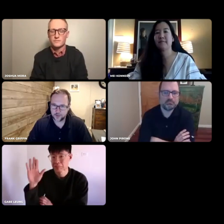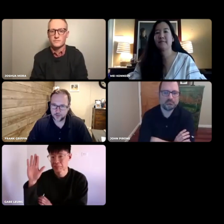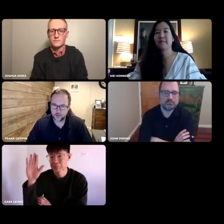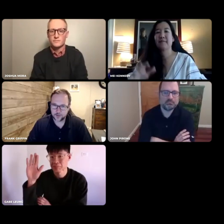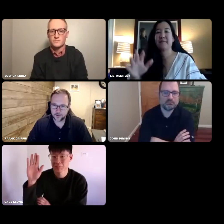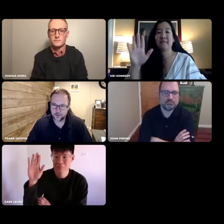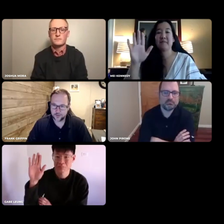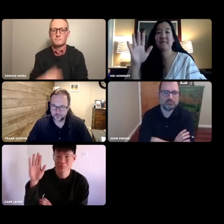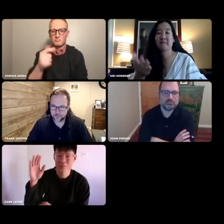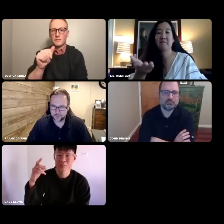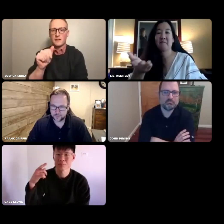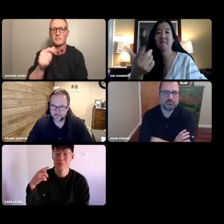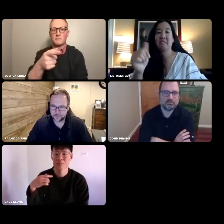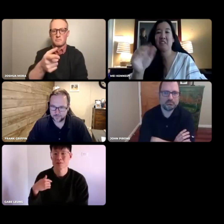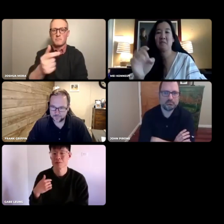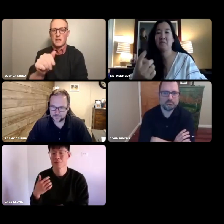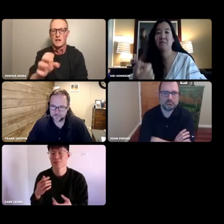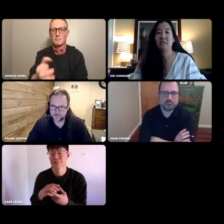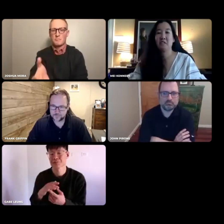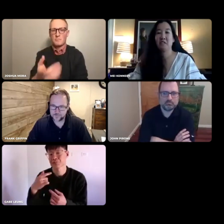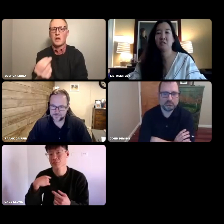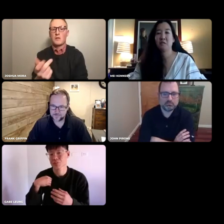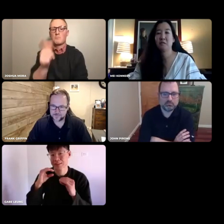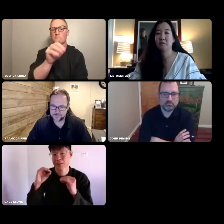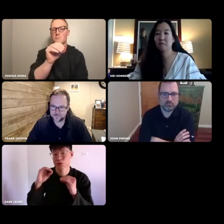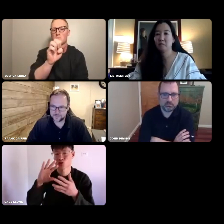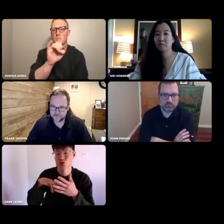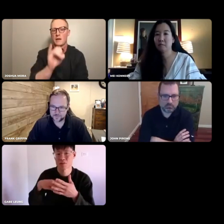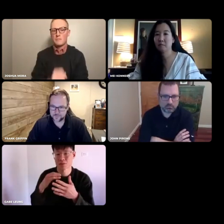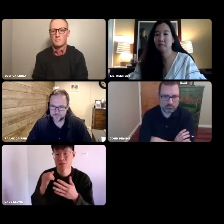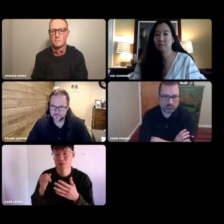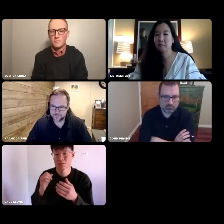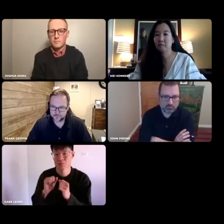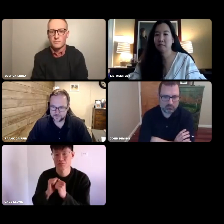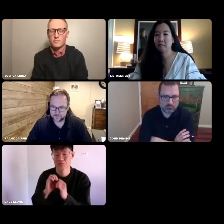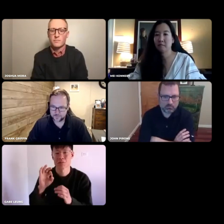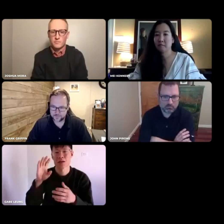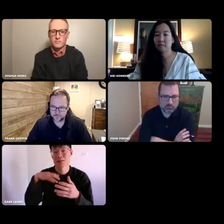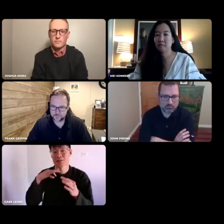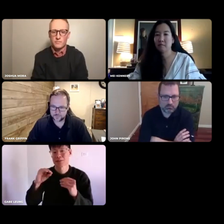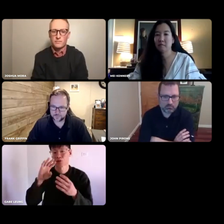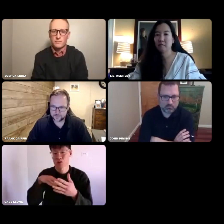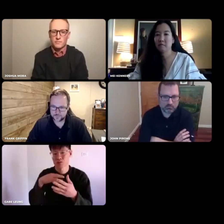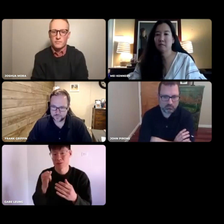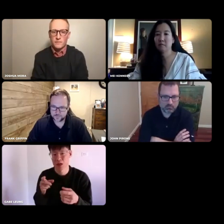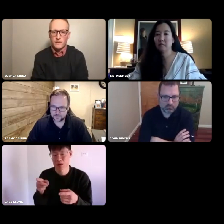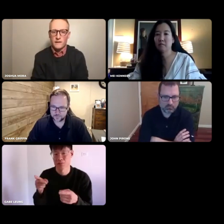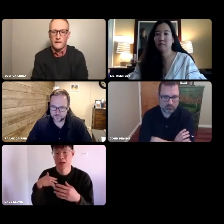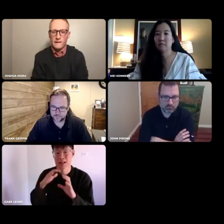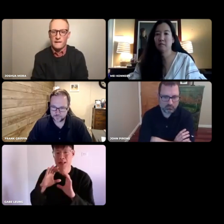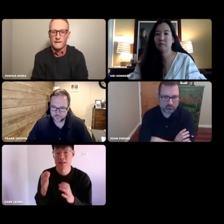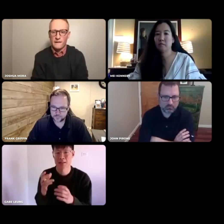Thank you.